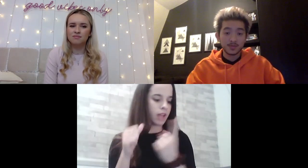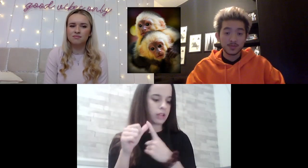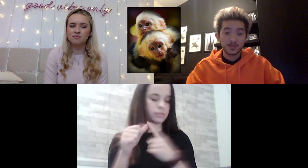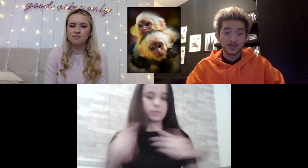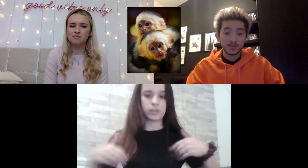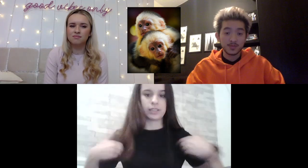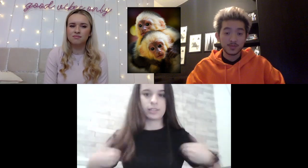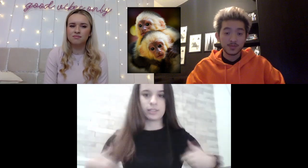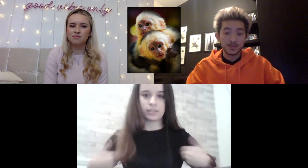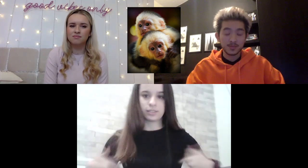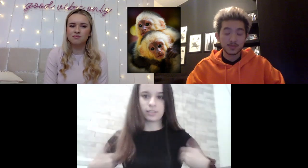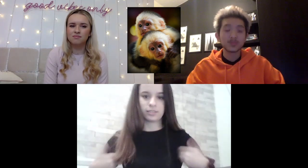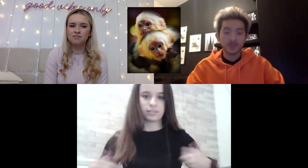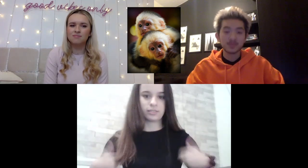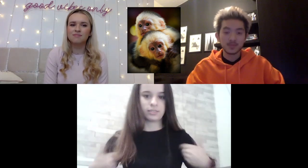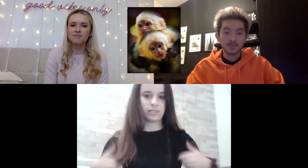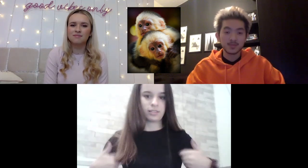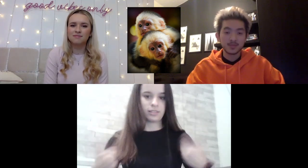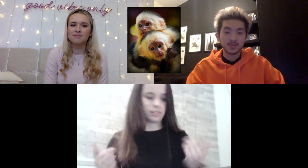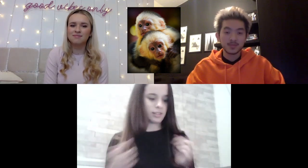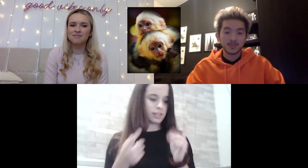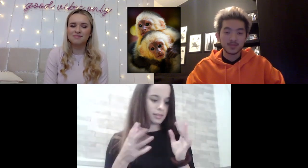A - Monkey